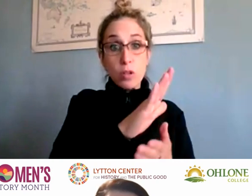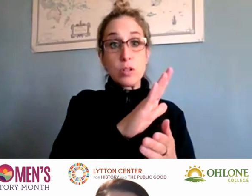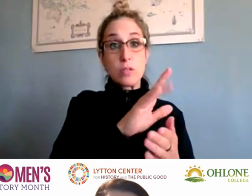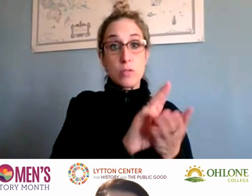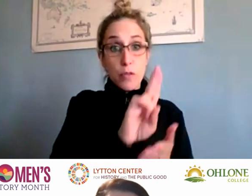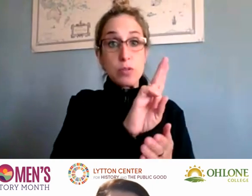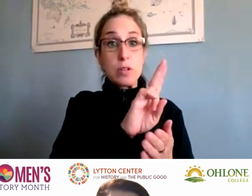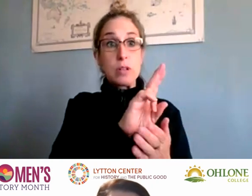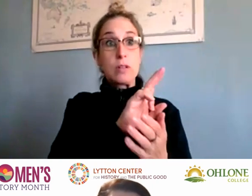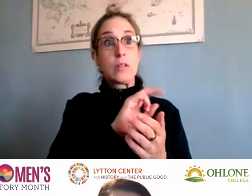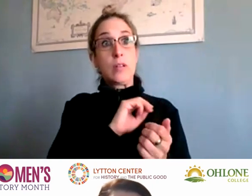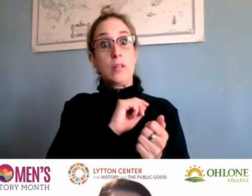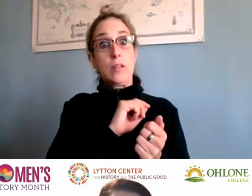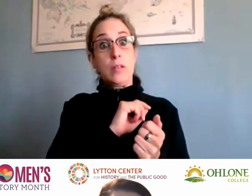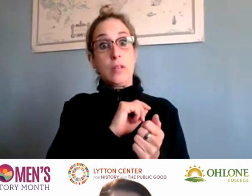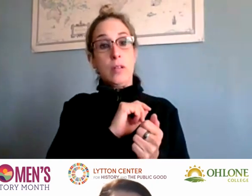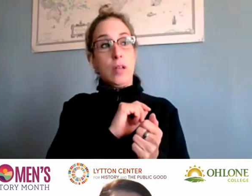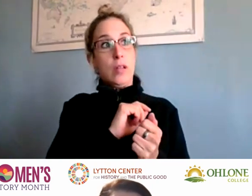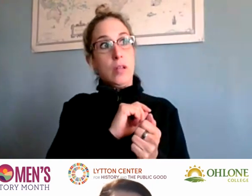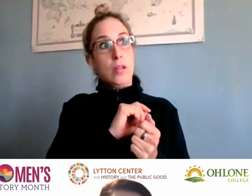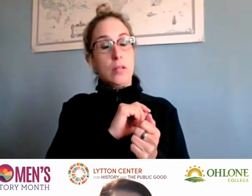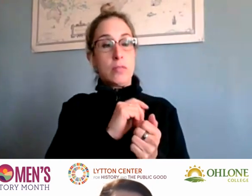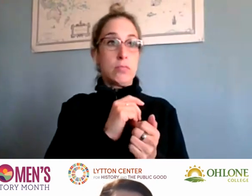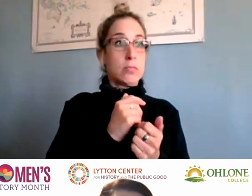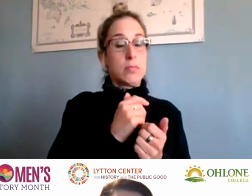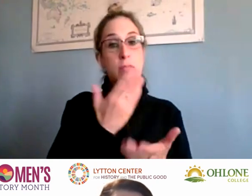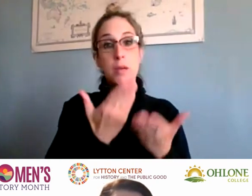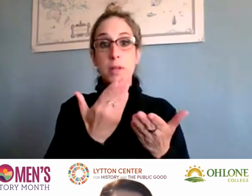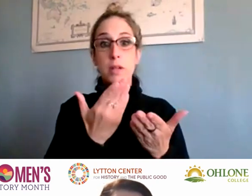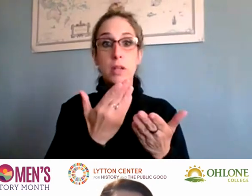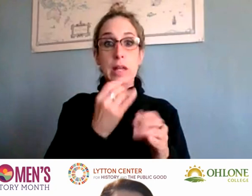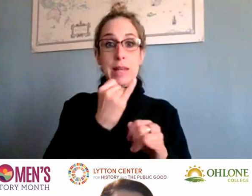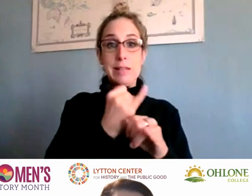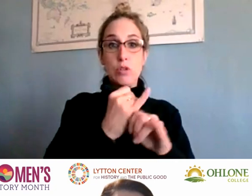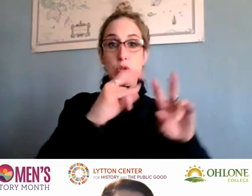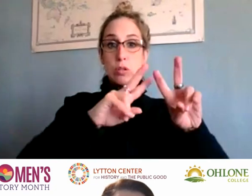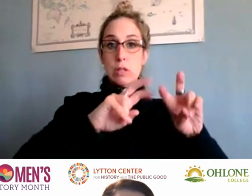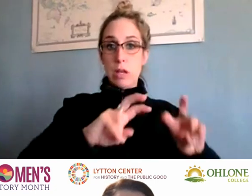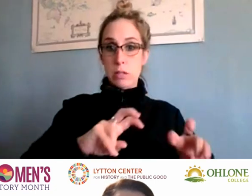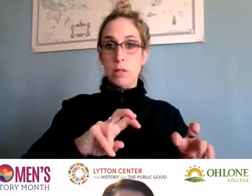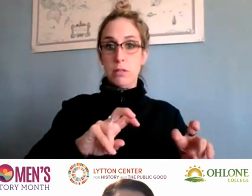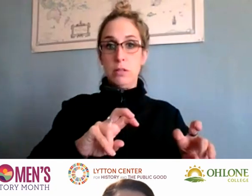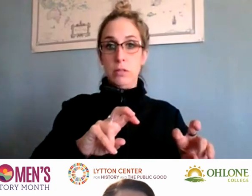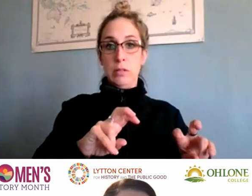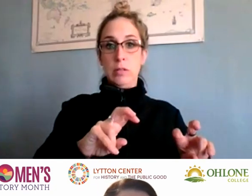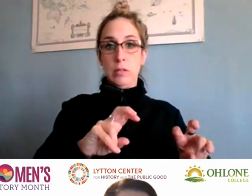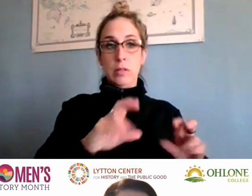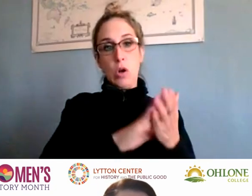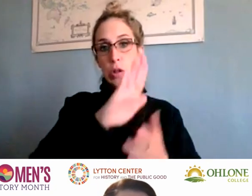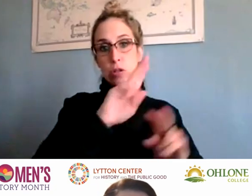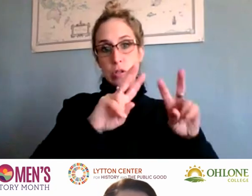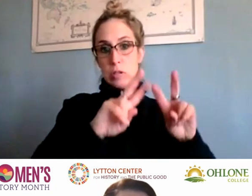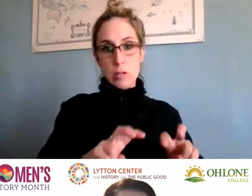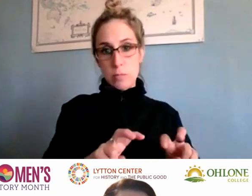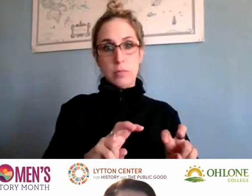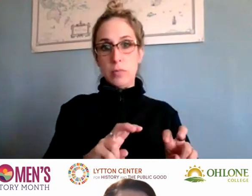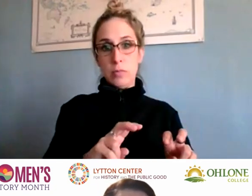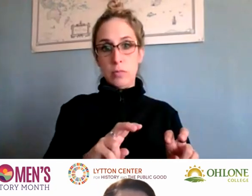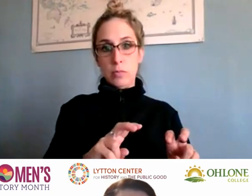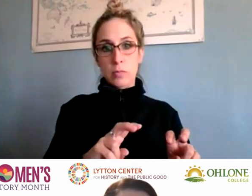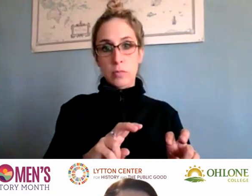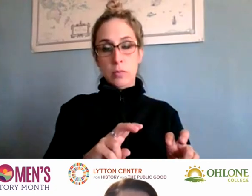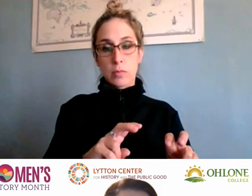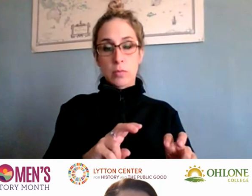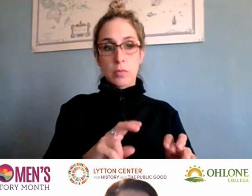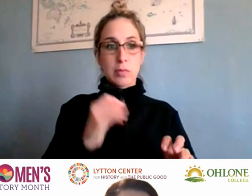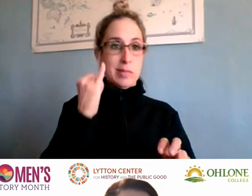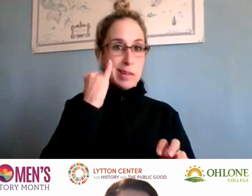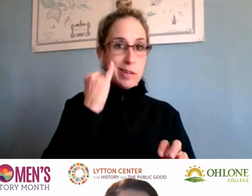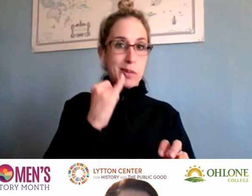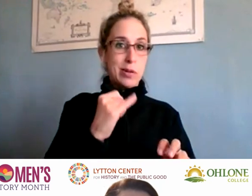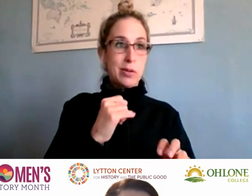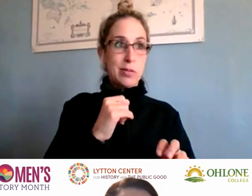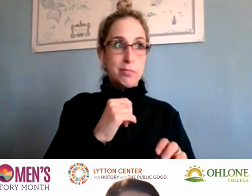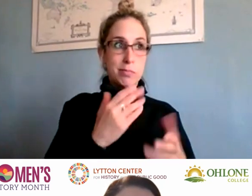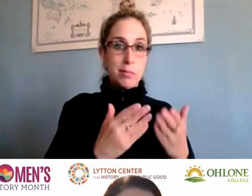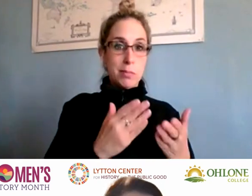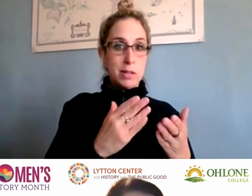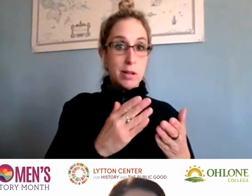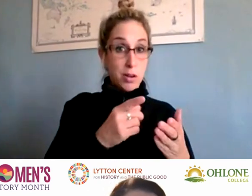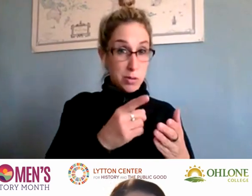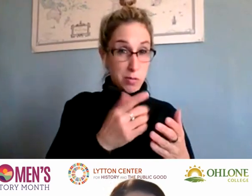Aurora Chang: Do a self assessment or institutional assessment self assessment of whether or not you are an undocumented friendly institution, how do you show that.